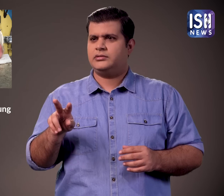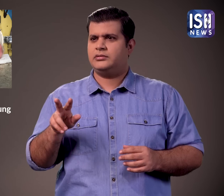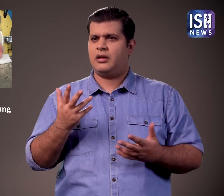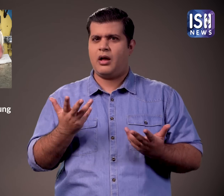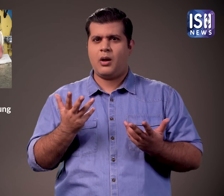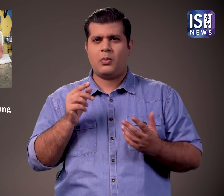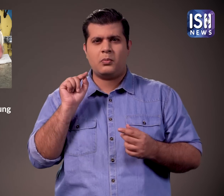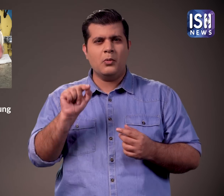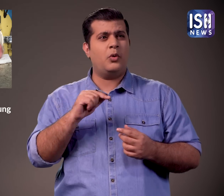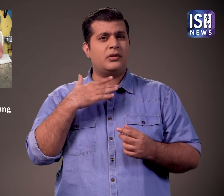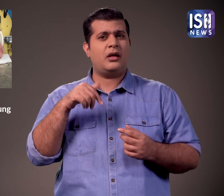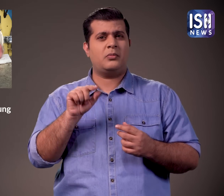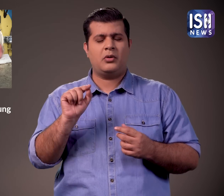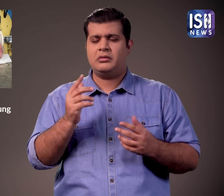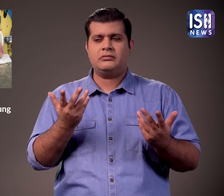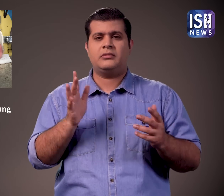The cause of his death was not revealed.